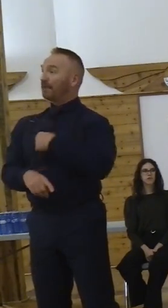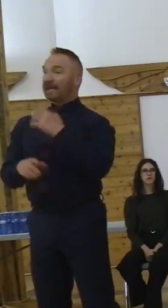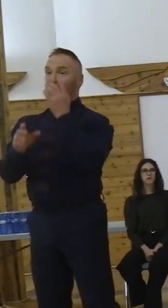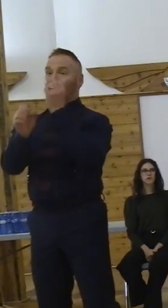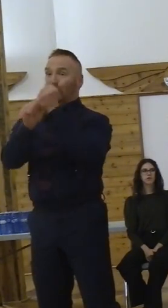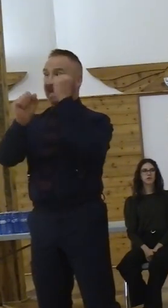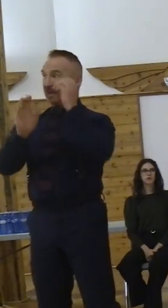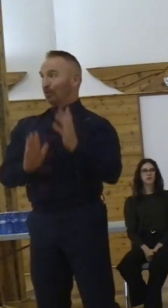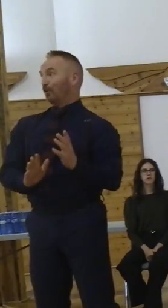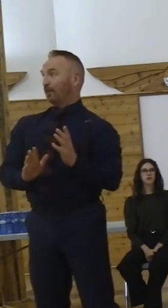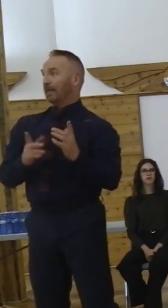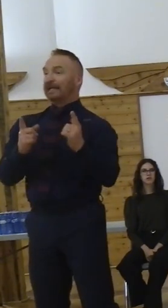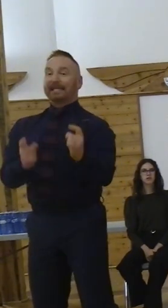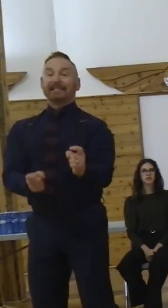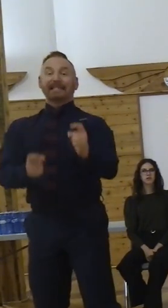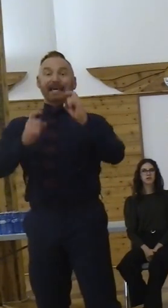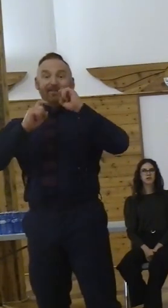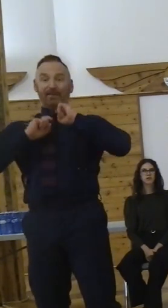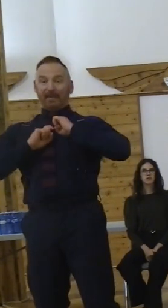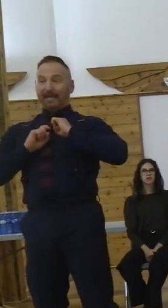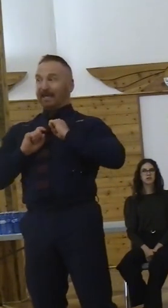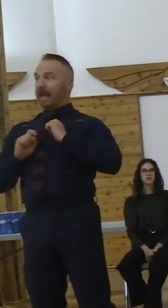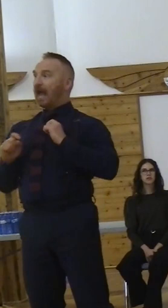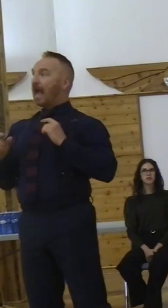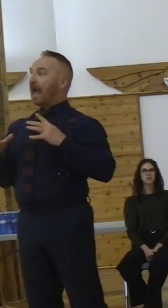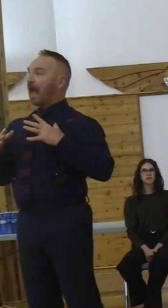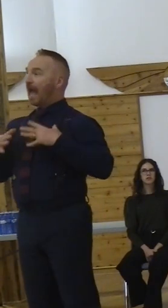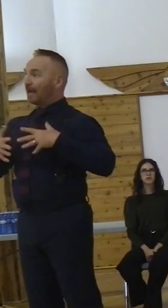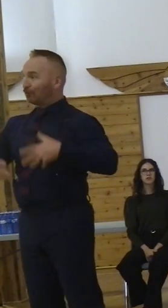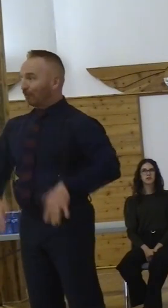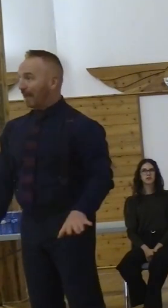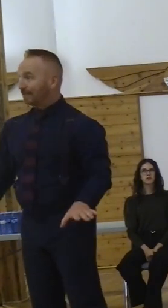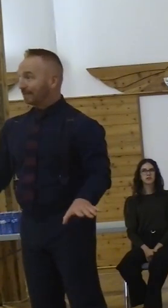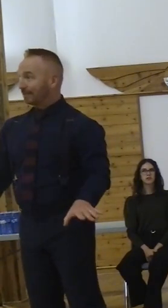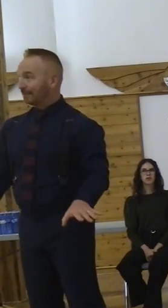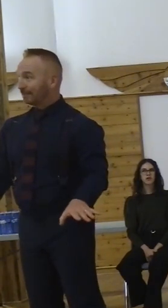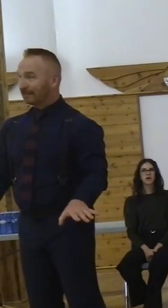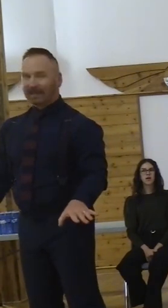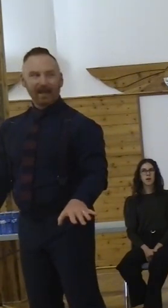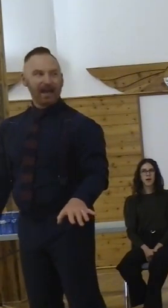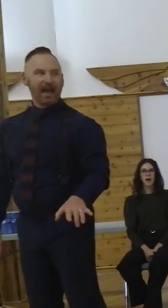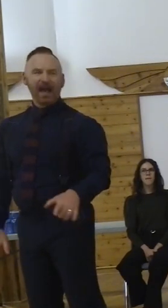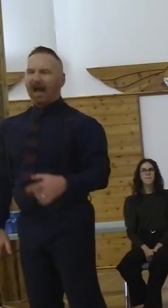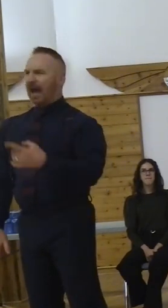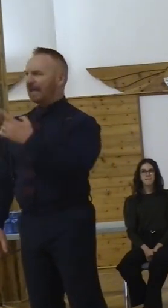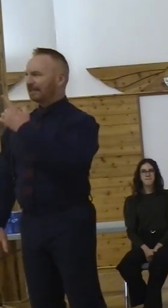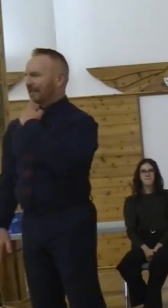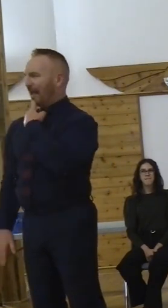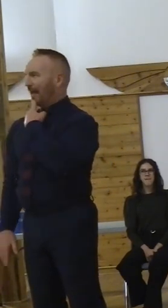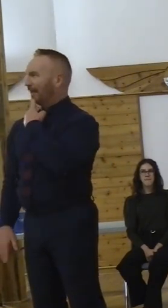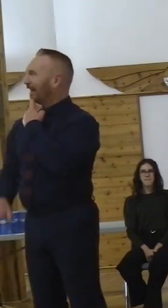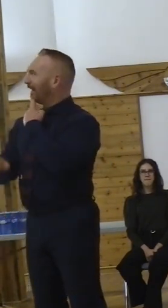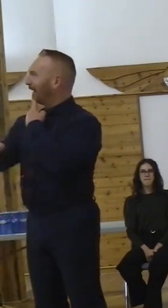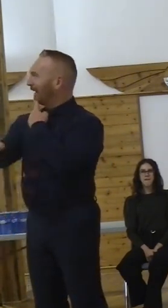And I said, there's absolutely no way creators give to me no dress.